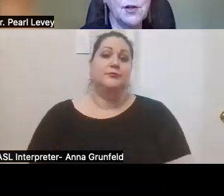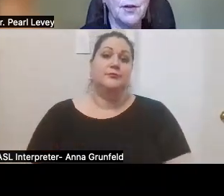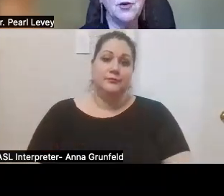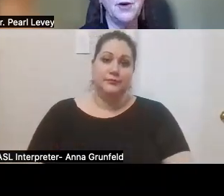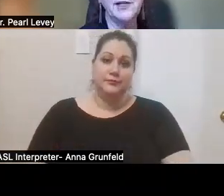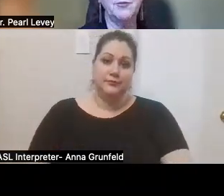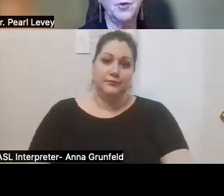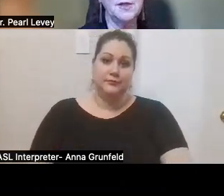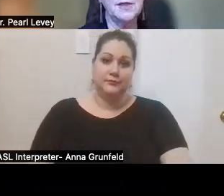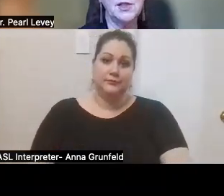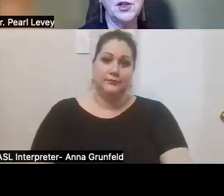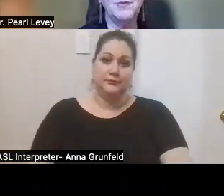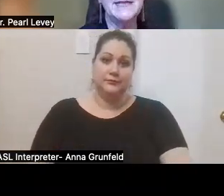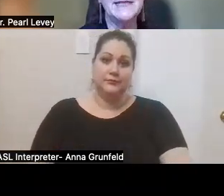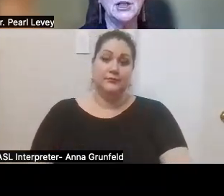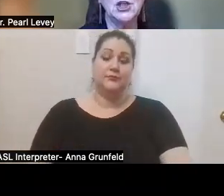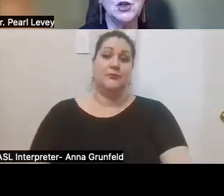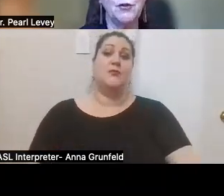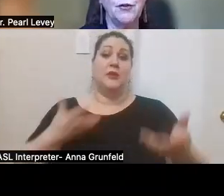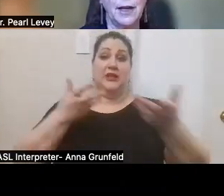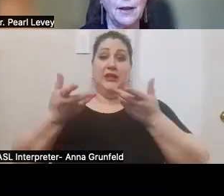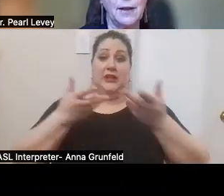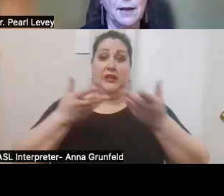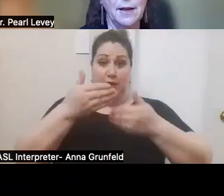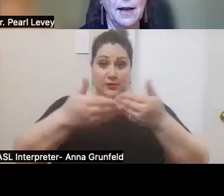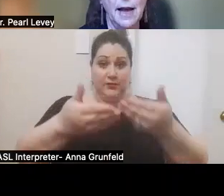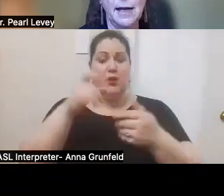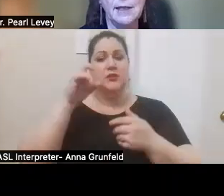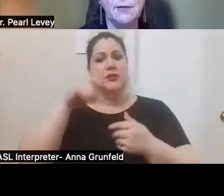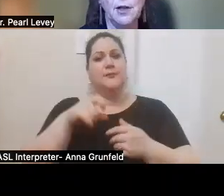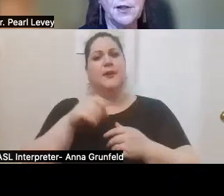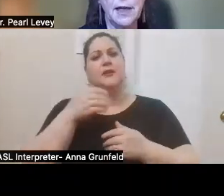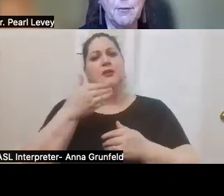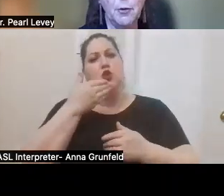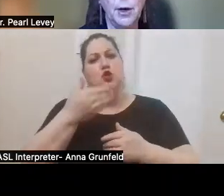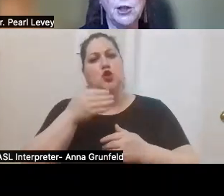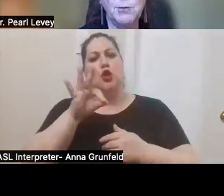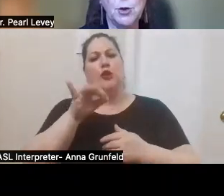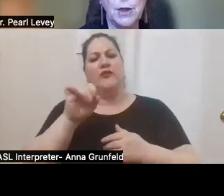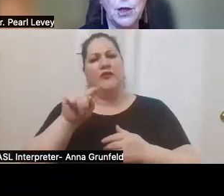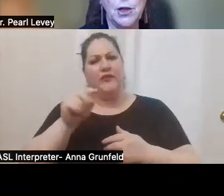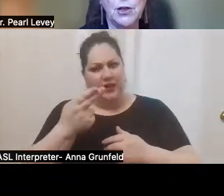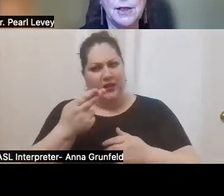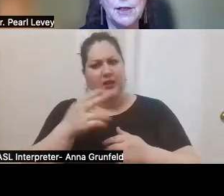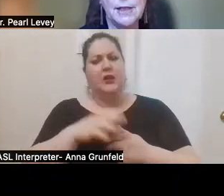So the interactive process has got to be done in good faith. And it involves collaboration between learners,